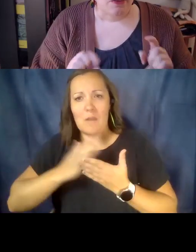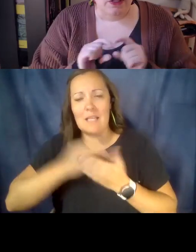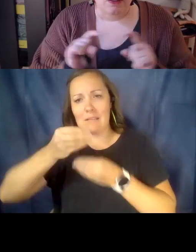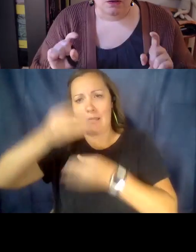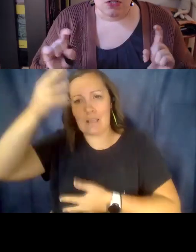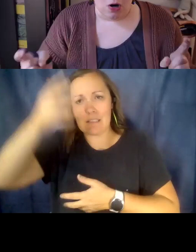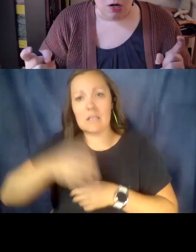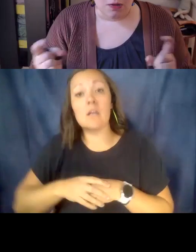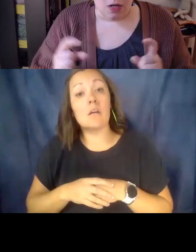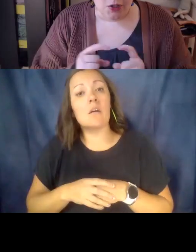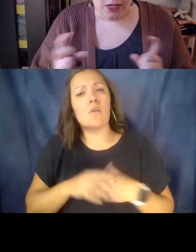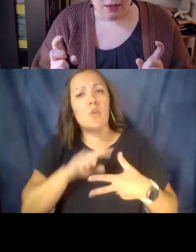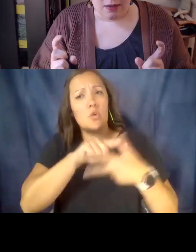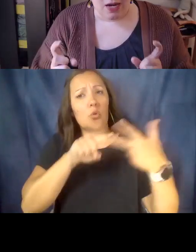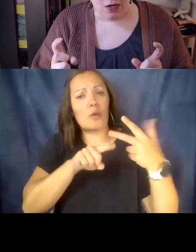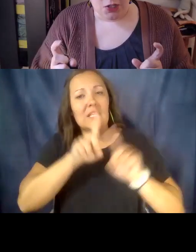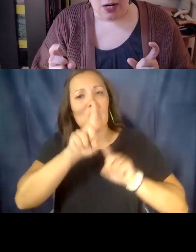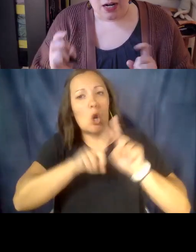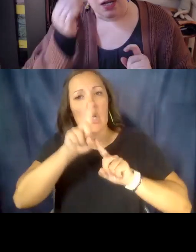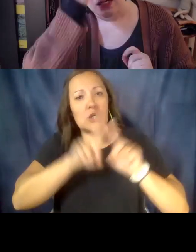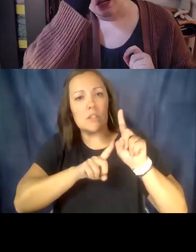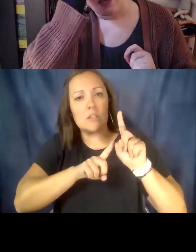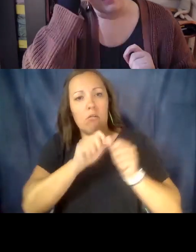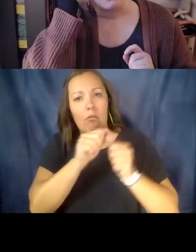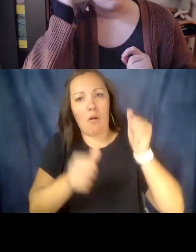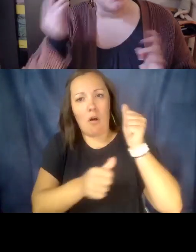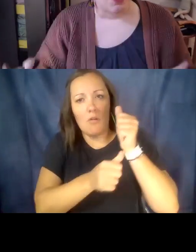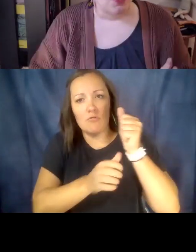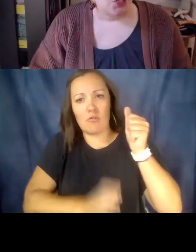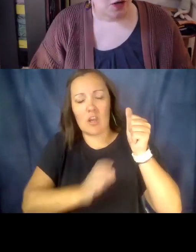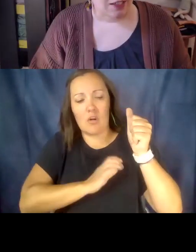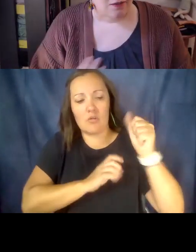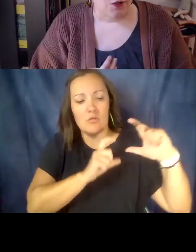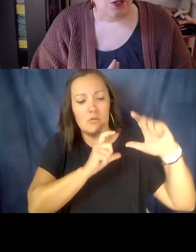three little stars underneath the character icon and notes were actually interactive. You could